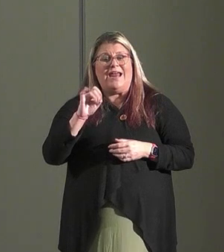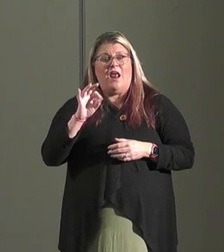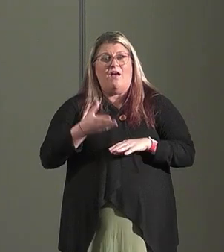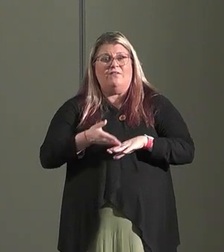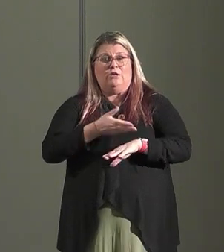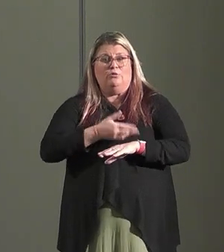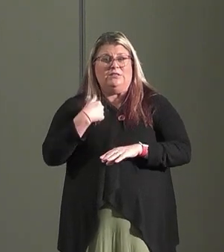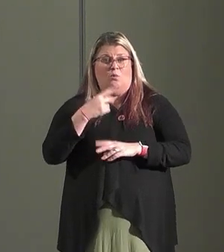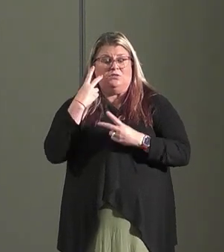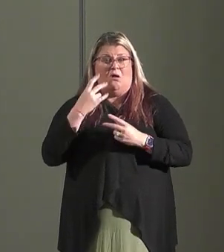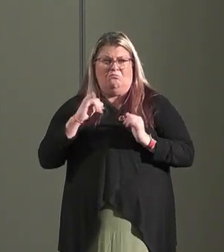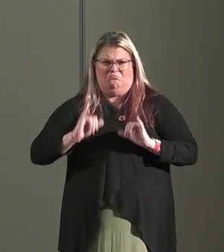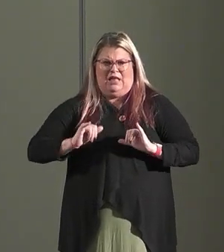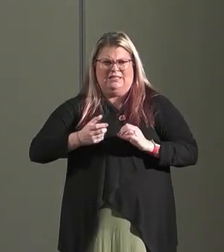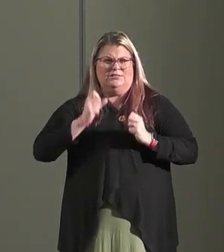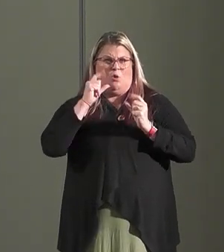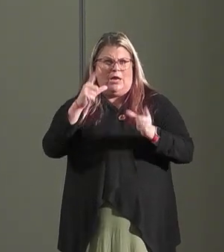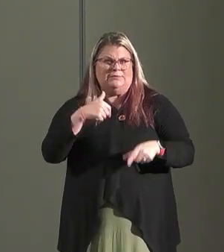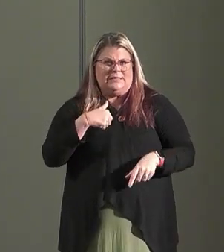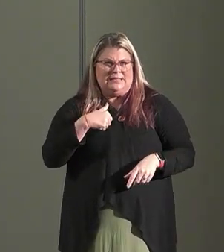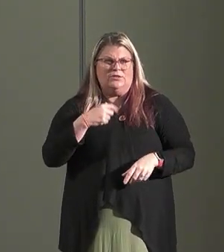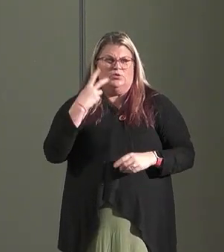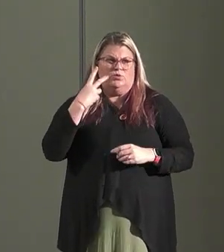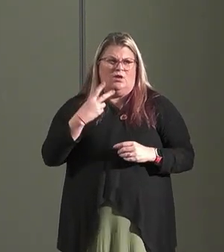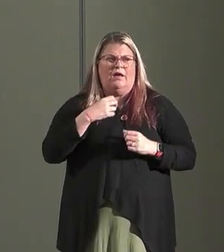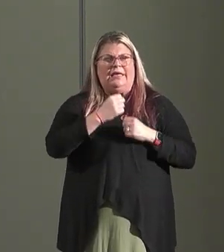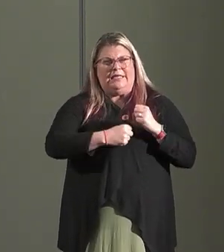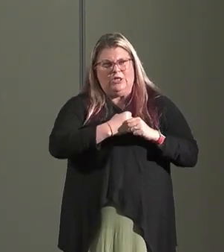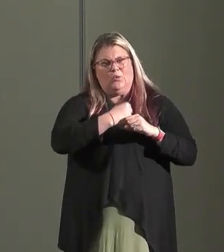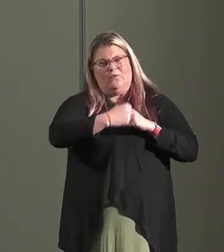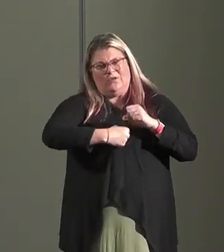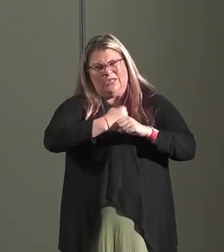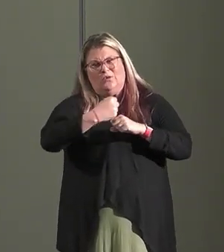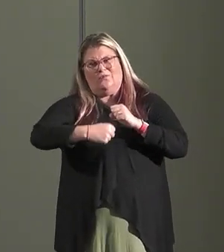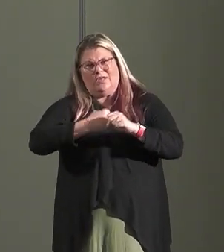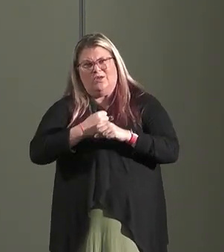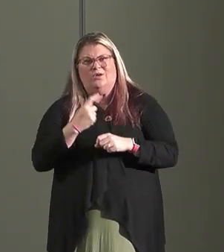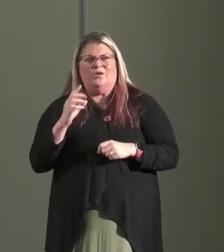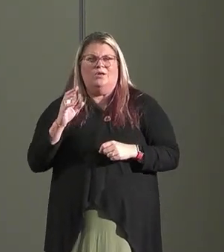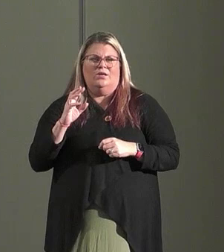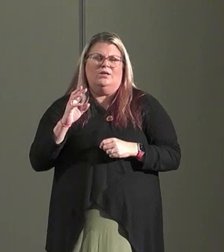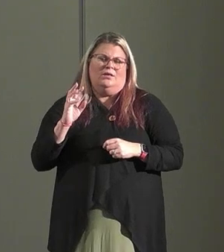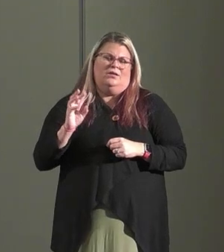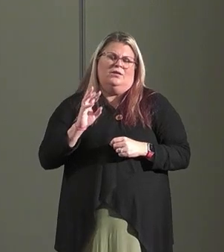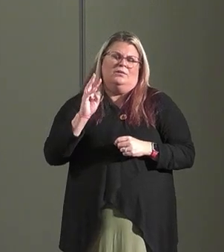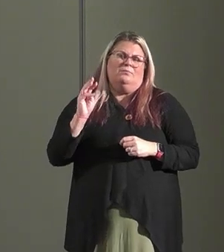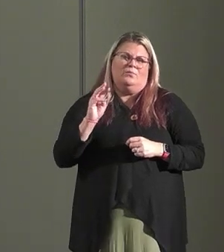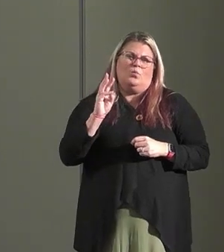was surprising. You look at year over year WebAIM Million data there is reason to be surprised.